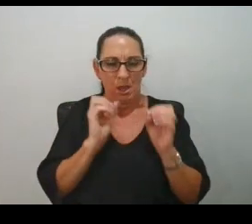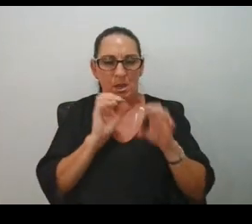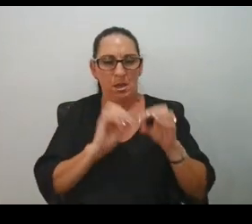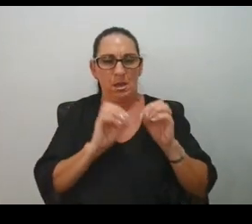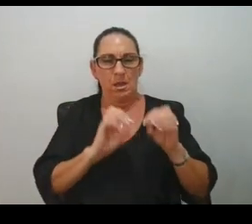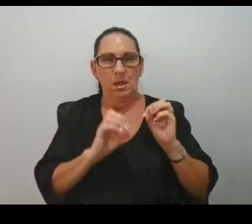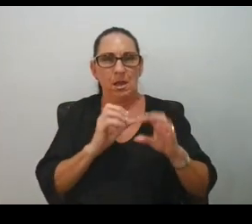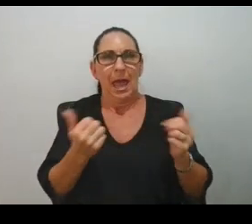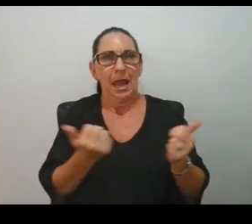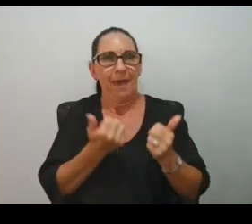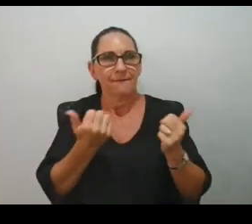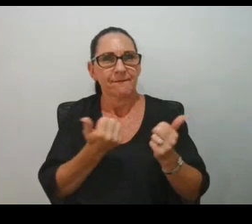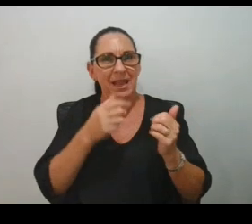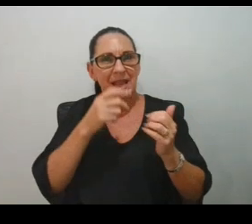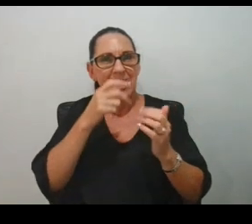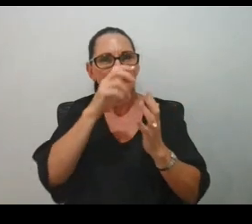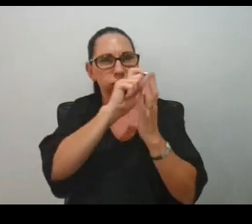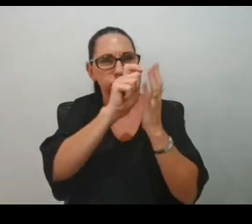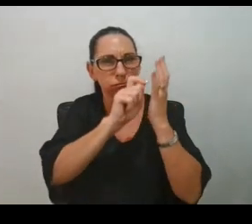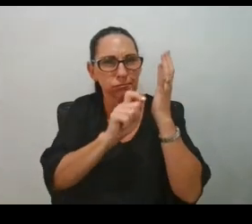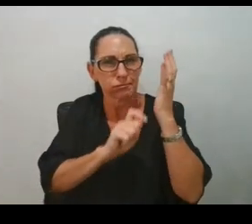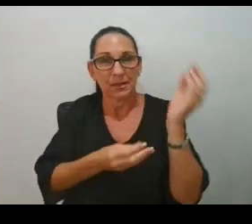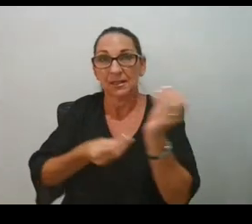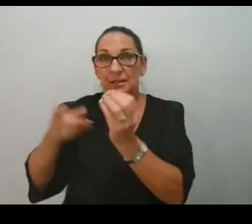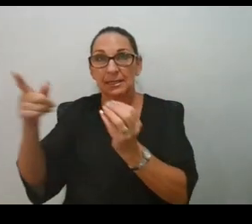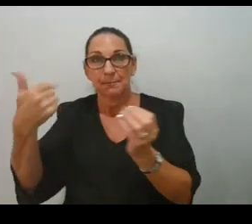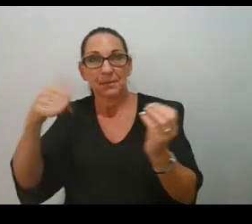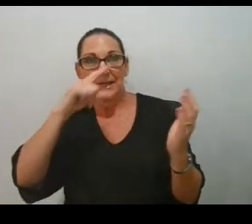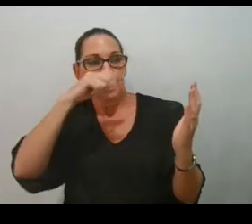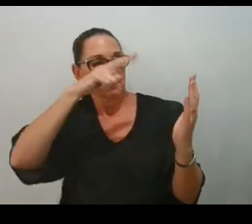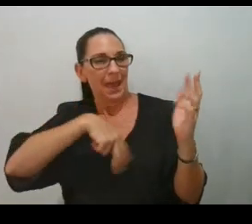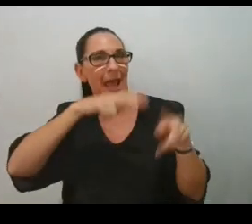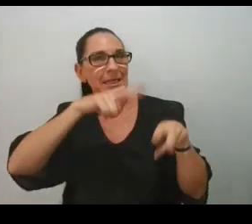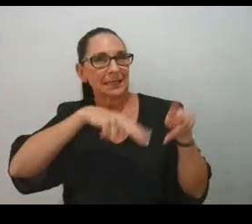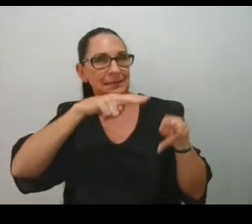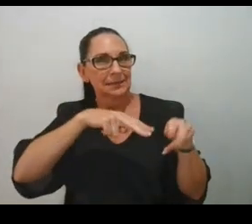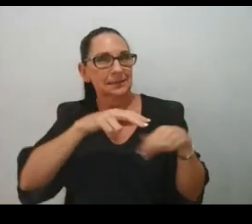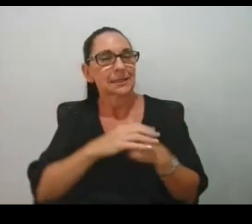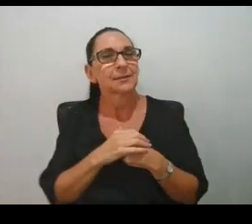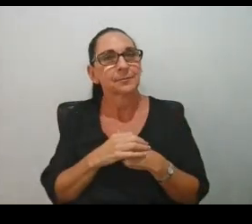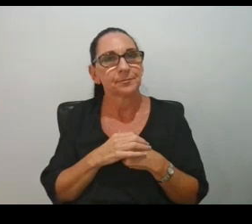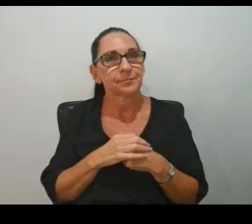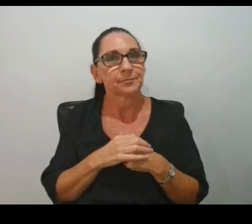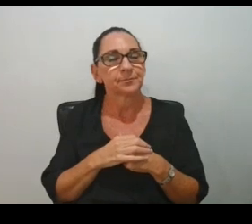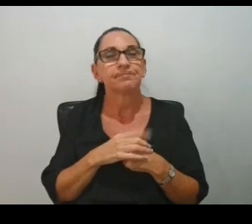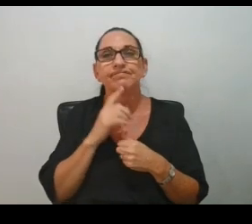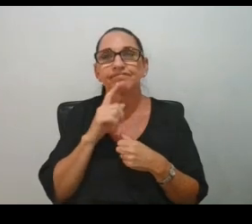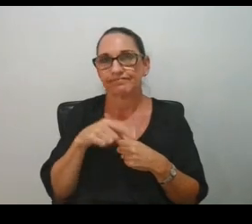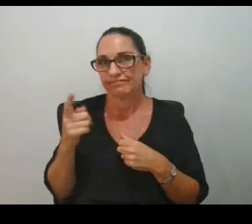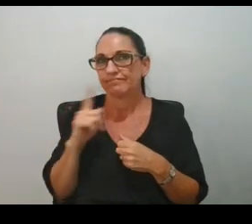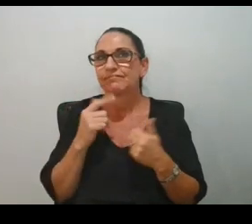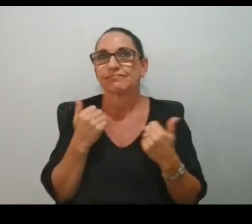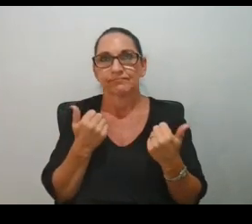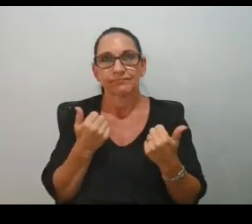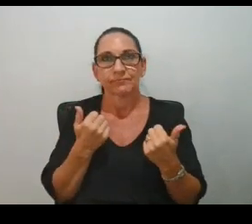assess the application so yeah so I think when um when you are assisting a client in completing